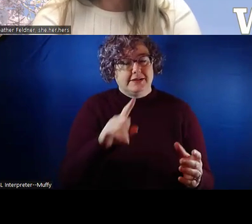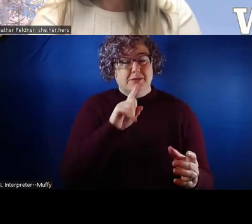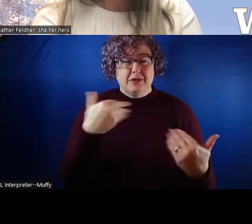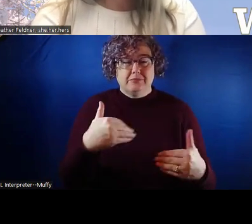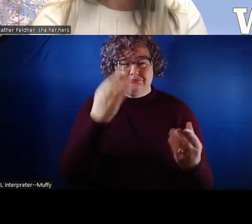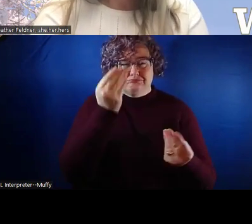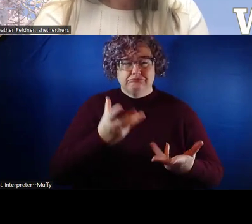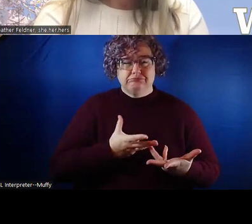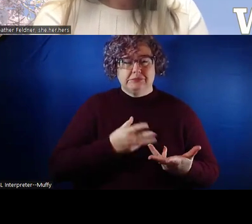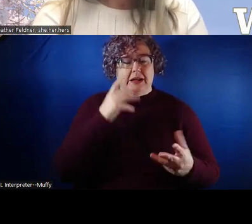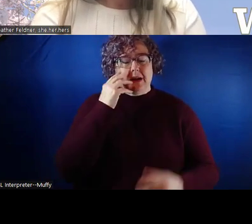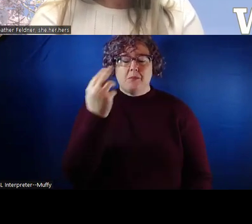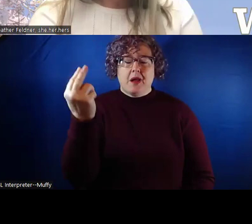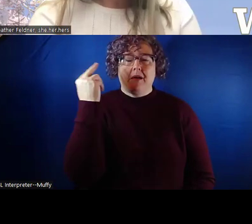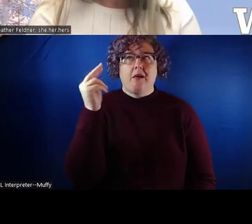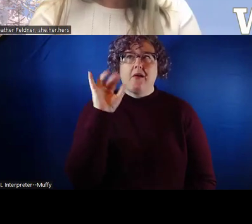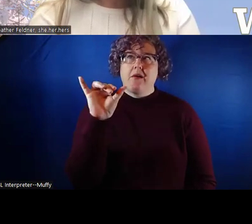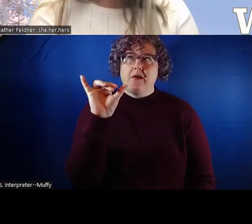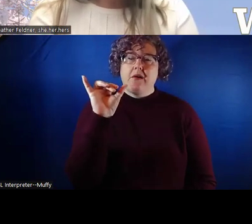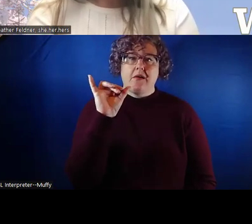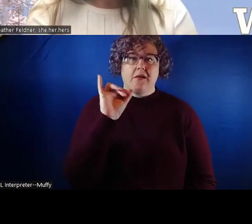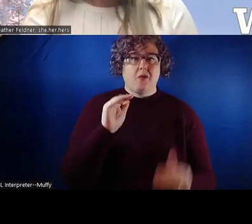and I'm just reflecting on your level of education